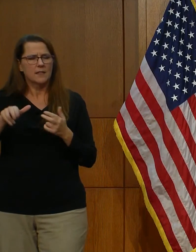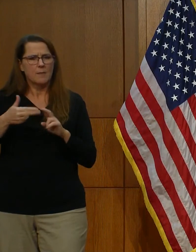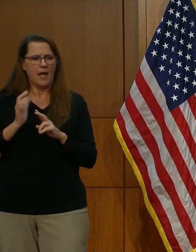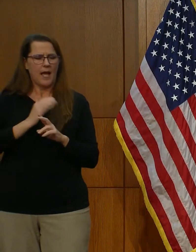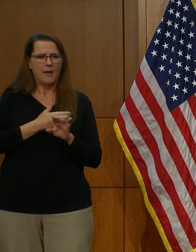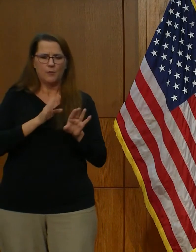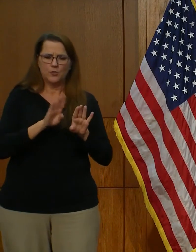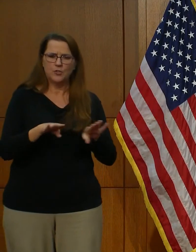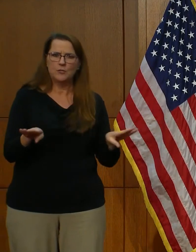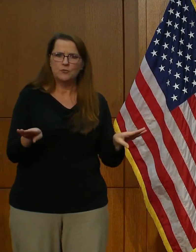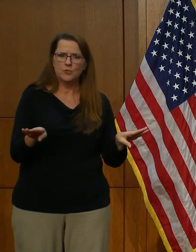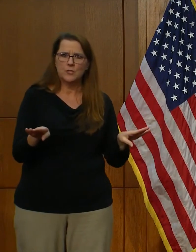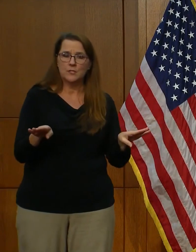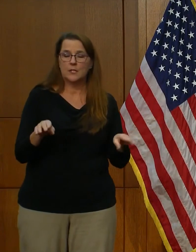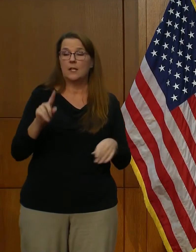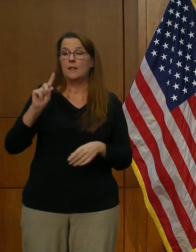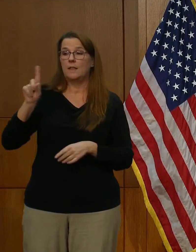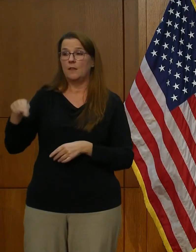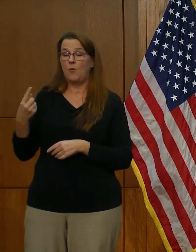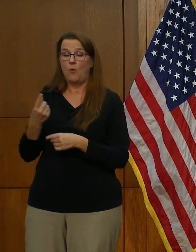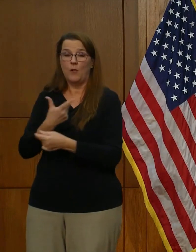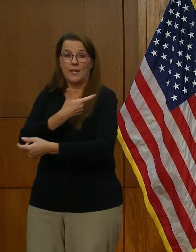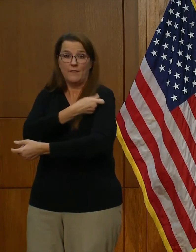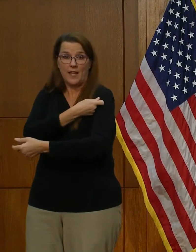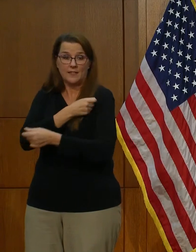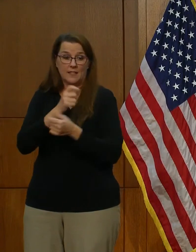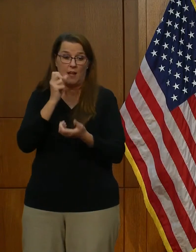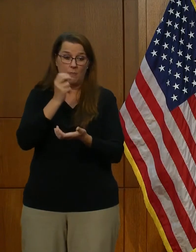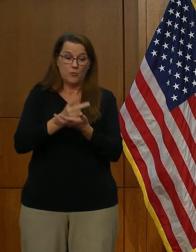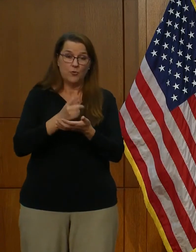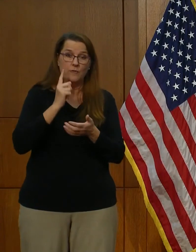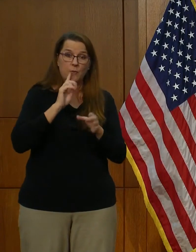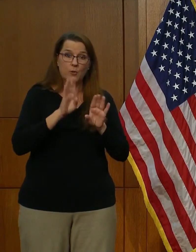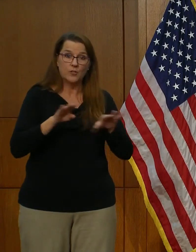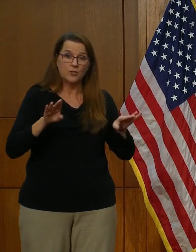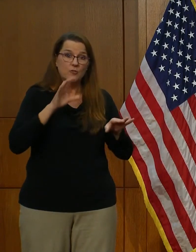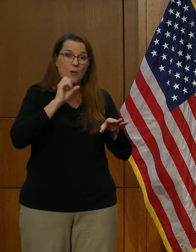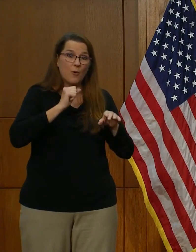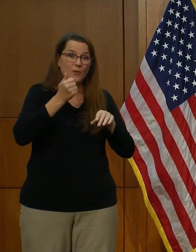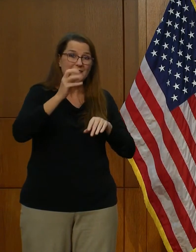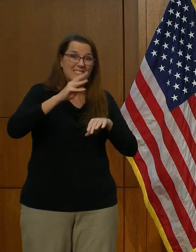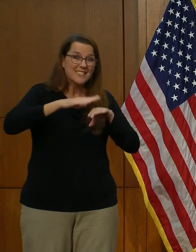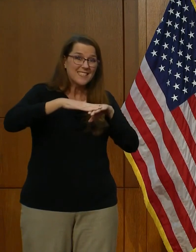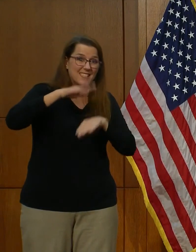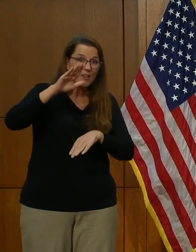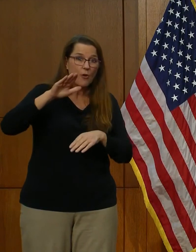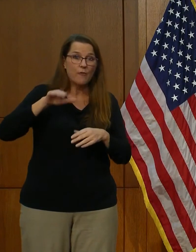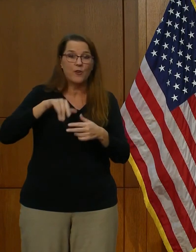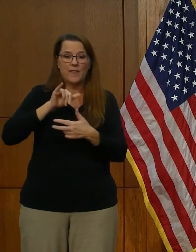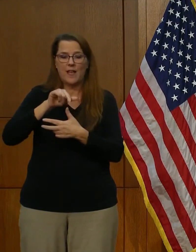WHAT ABOUT OUR CHILDREN? THE ON LEE VACCINATION THAT'S BEEN